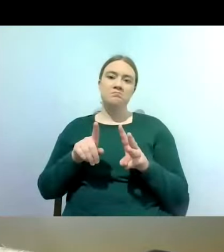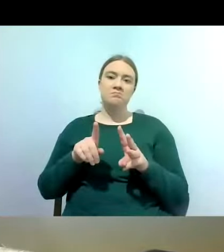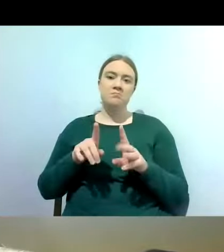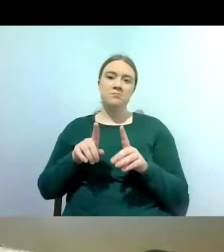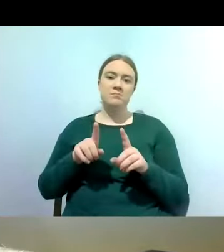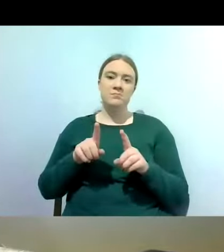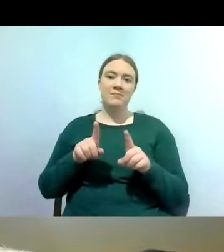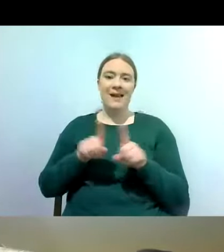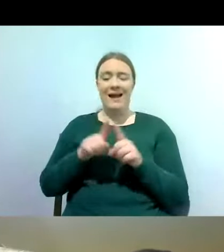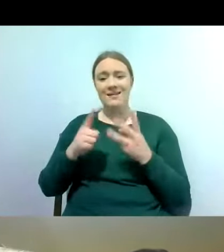other types of significance